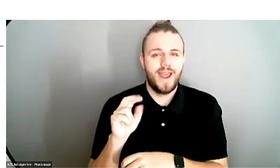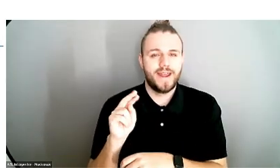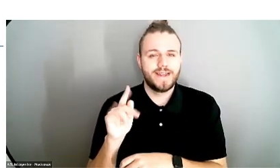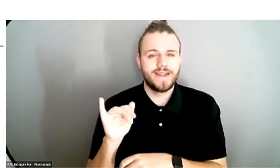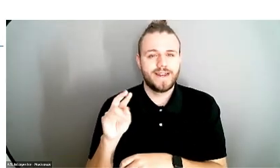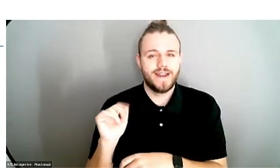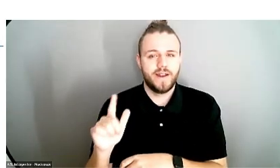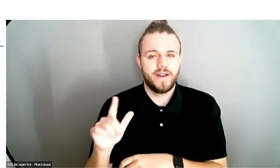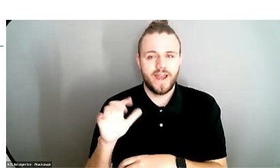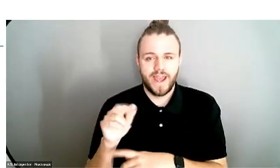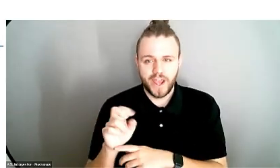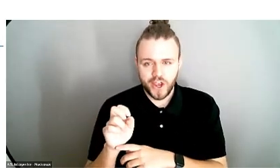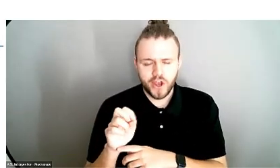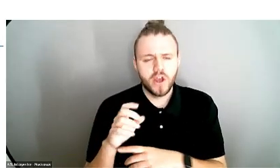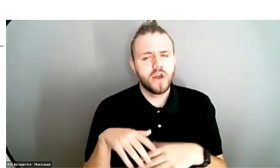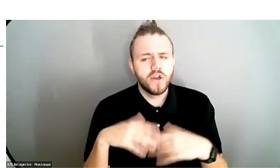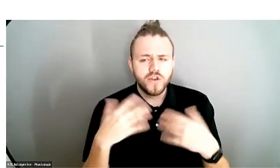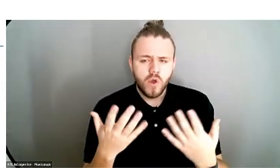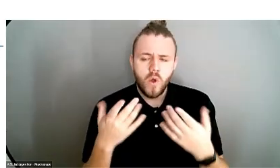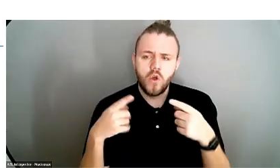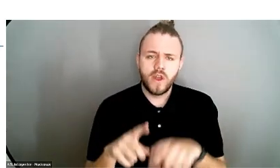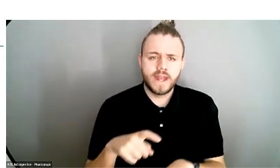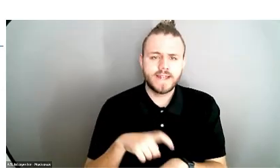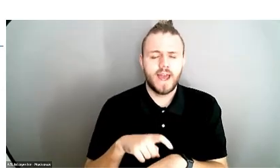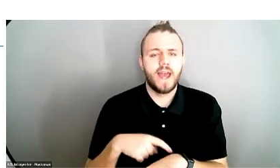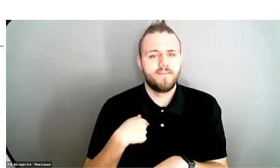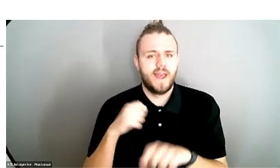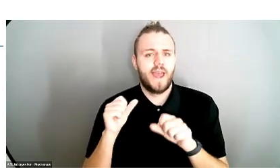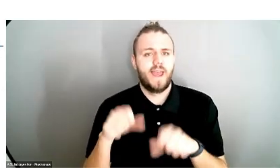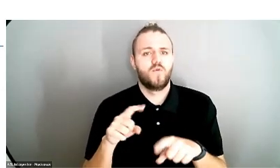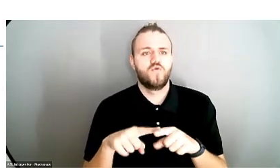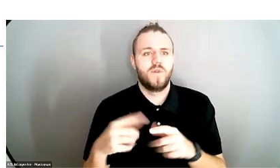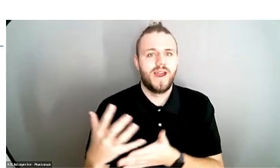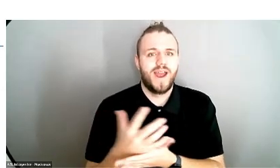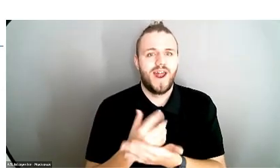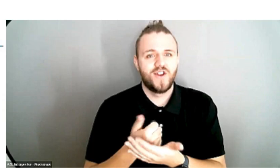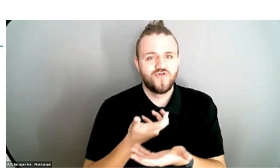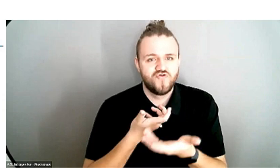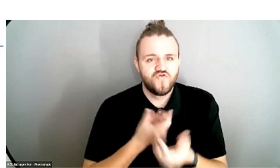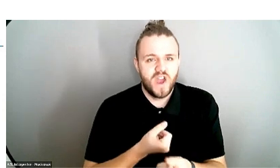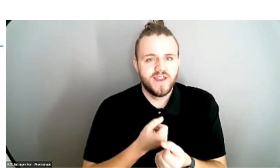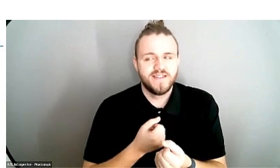And so over time I was able to gain her trust to have her come regularly